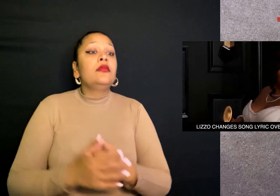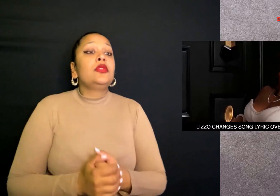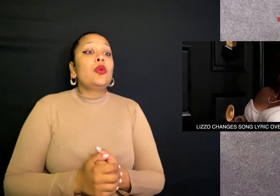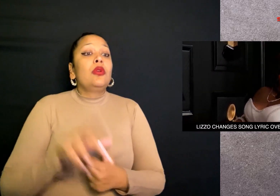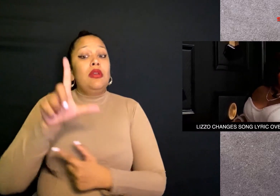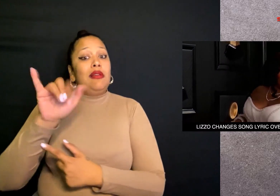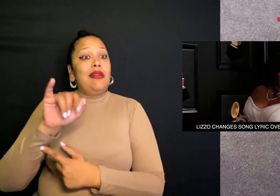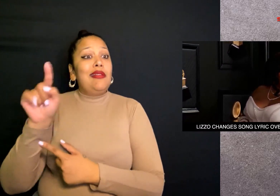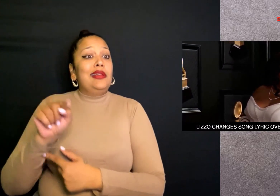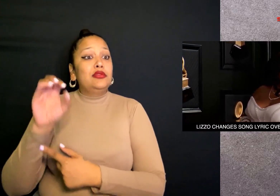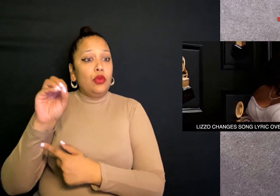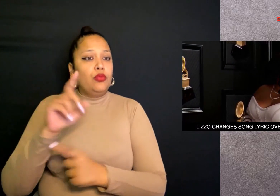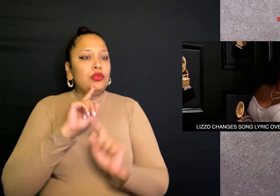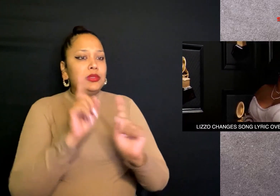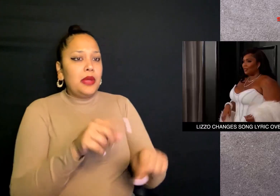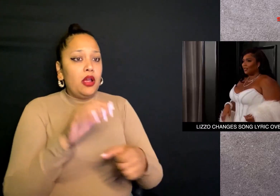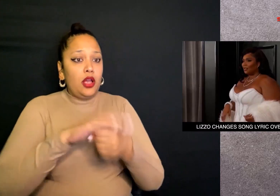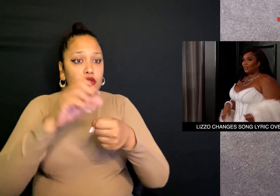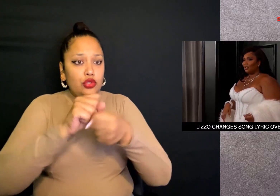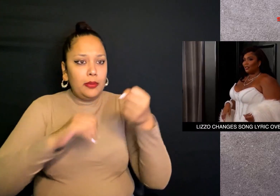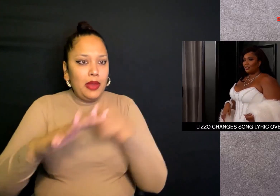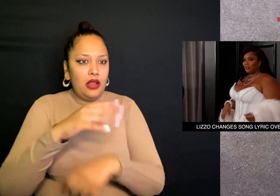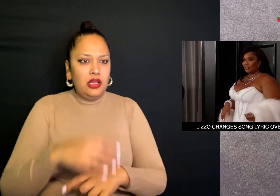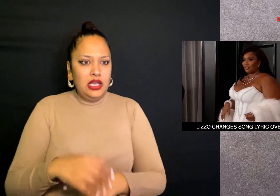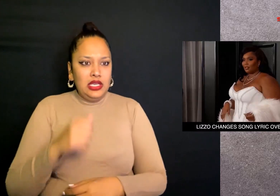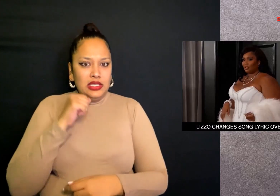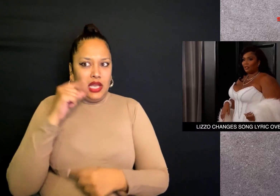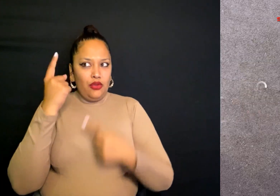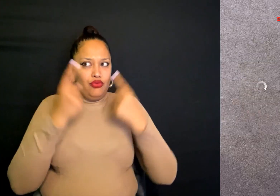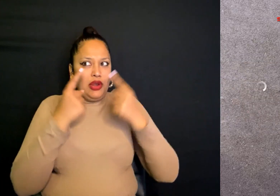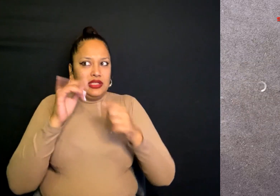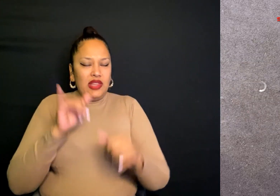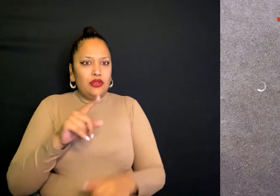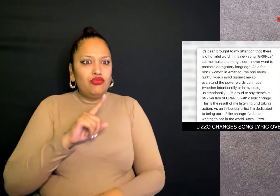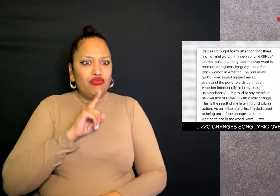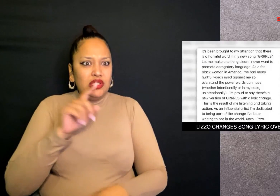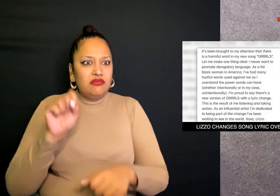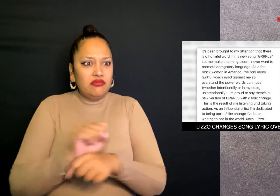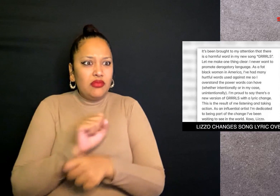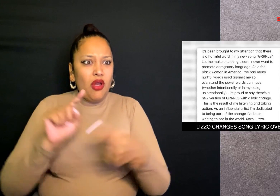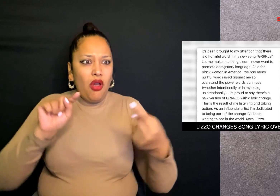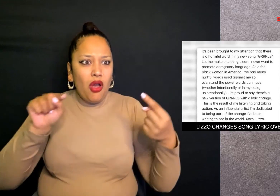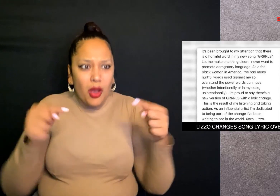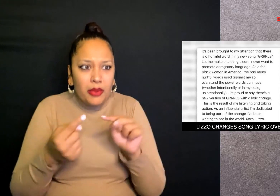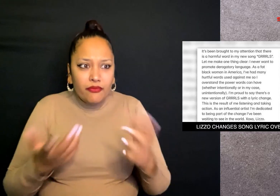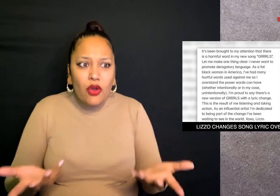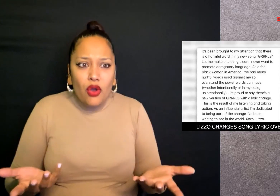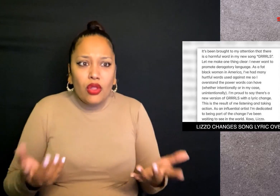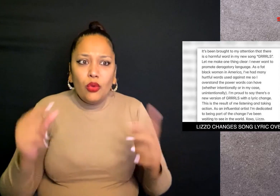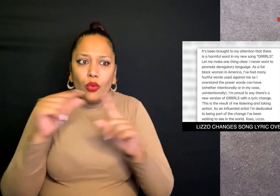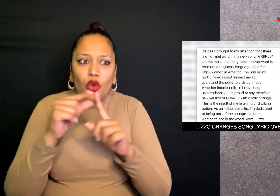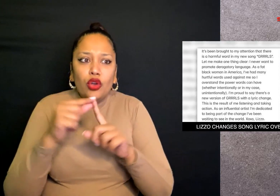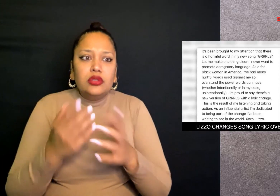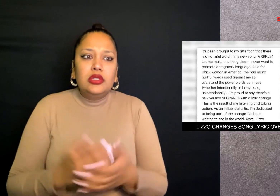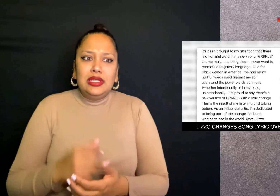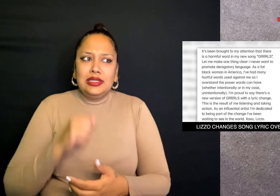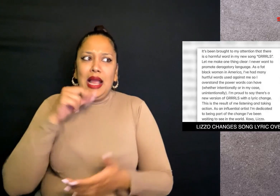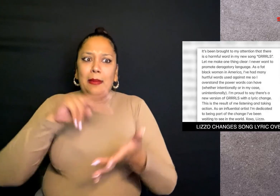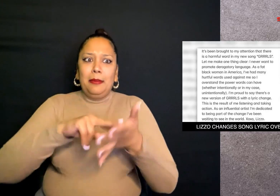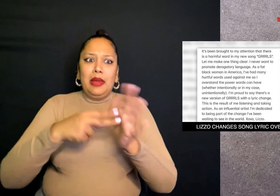single after being called out as an ablist Lizzo responded on social media saying she